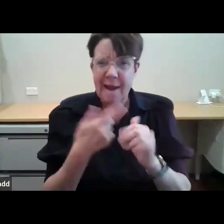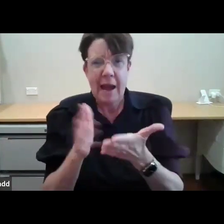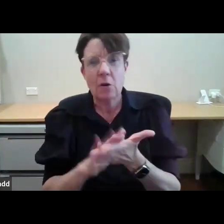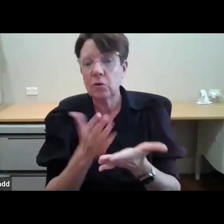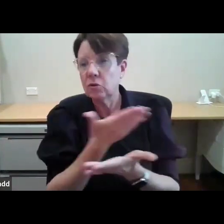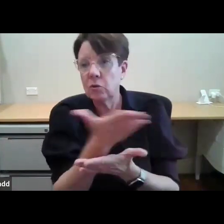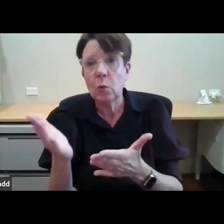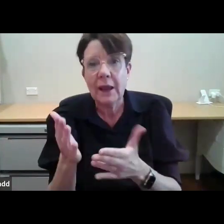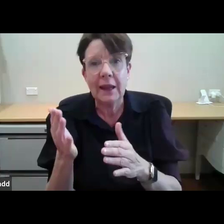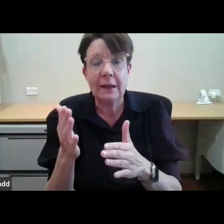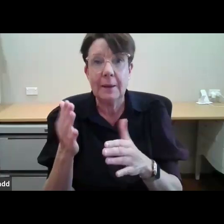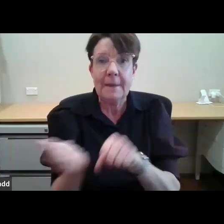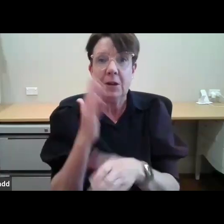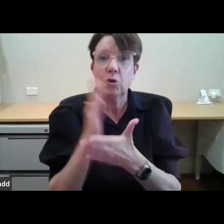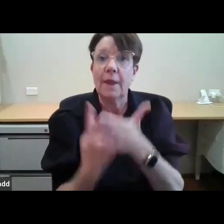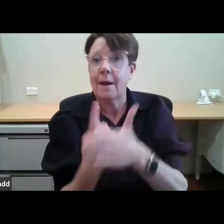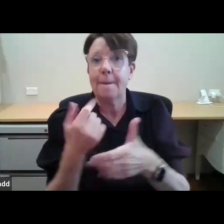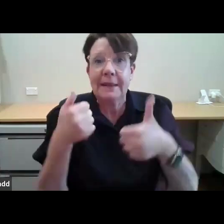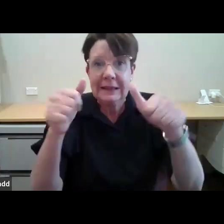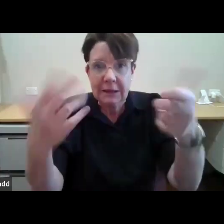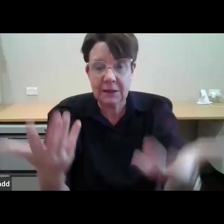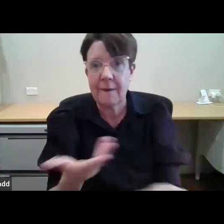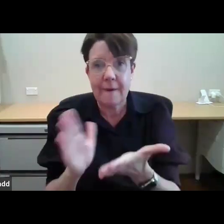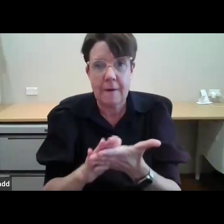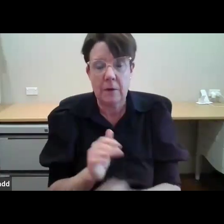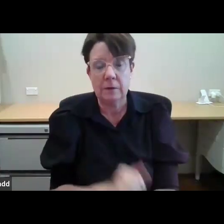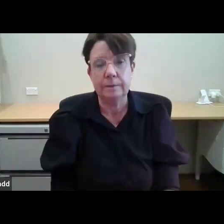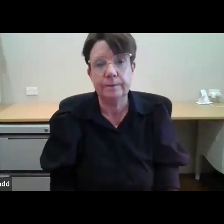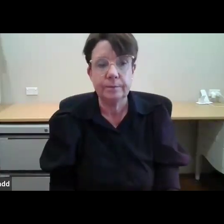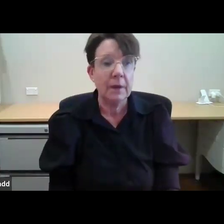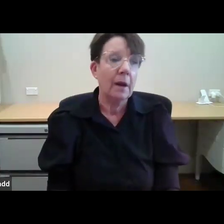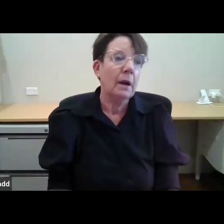scientists, sometimes